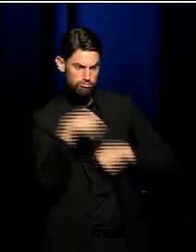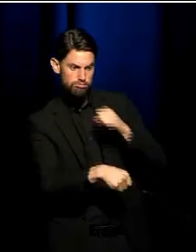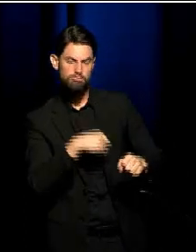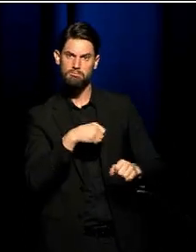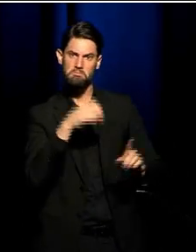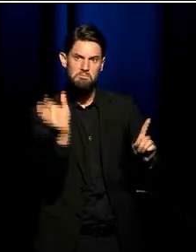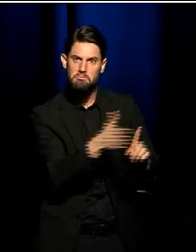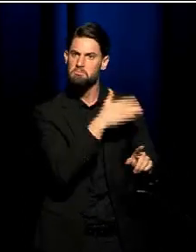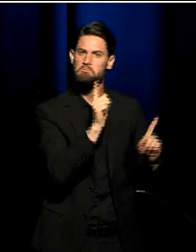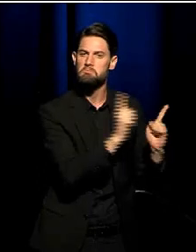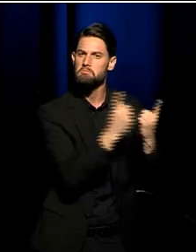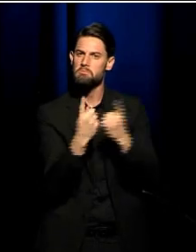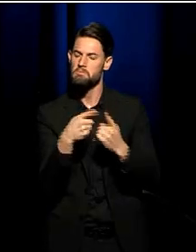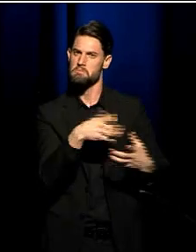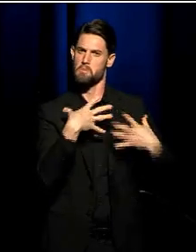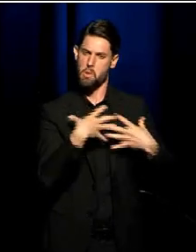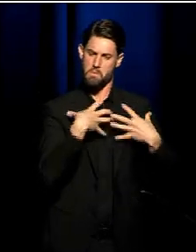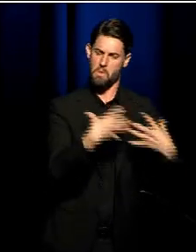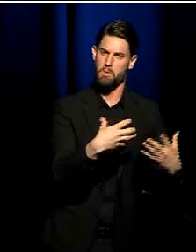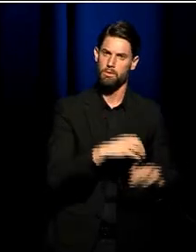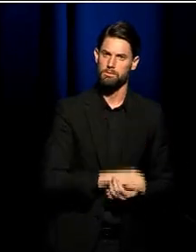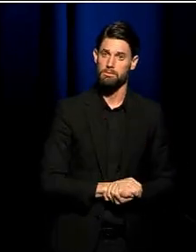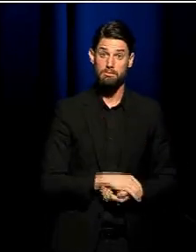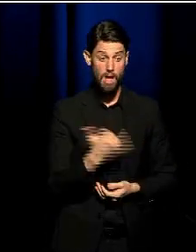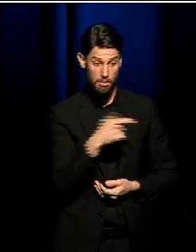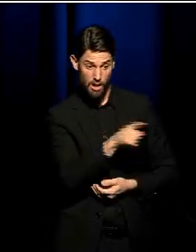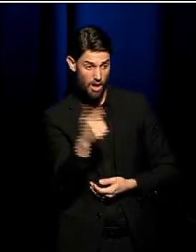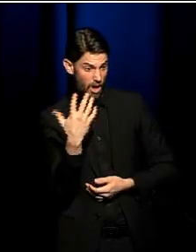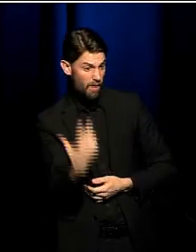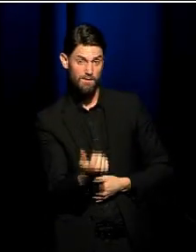people with disability experience violence harassment and stalking at even